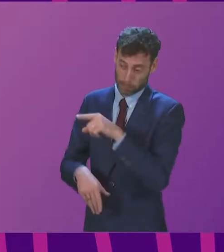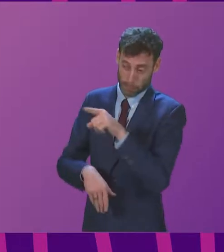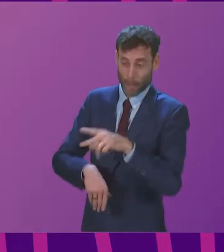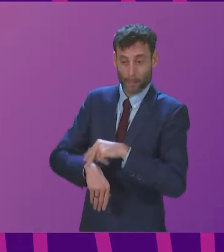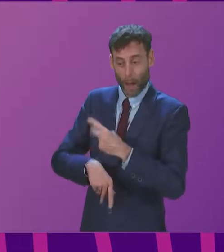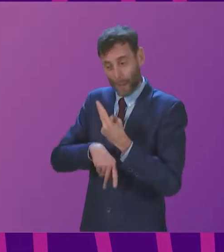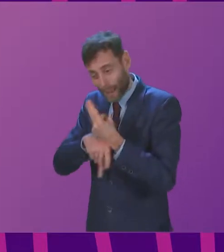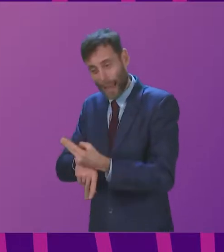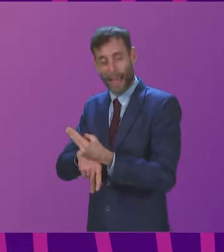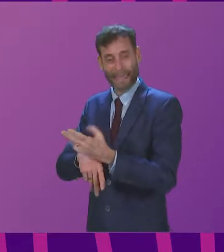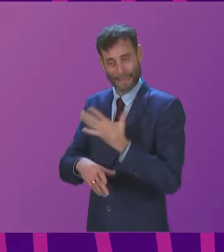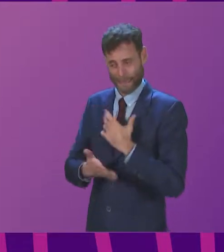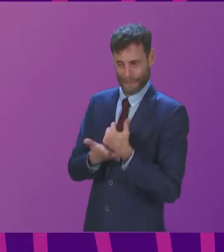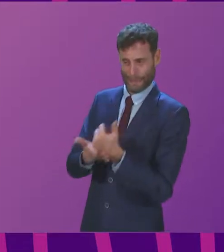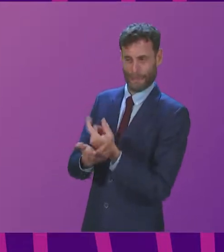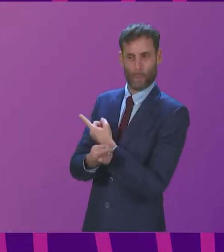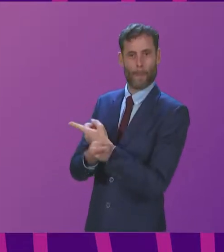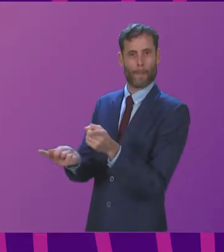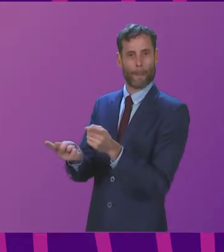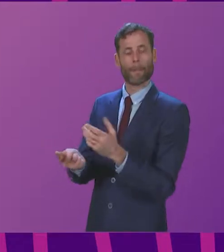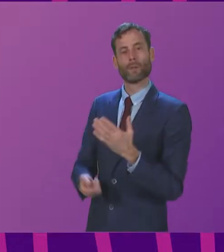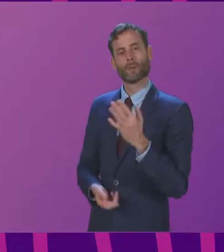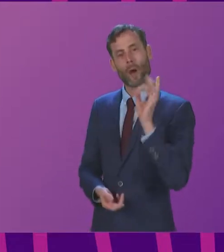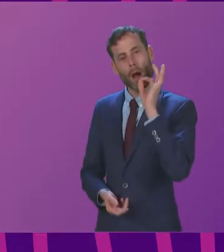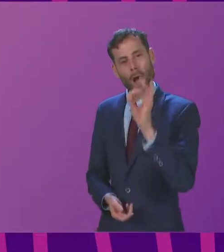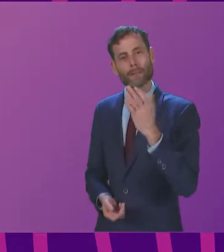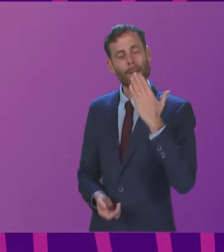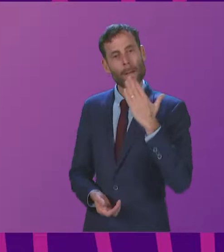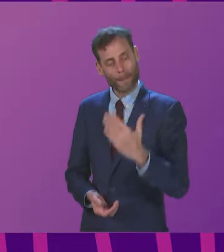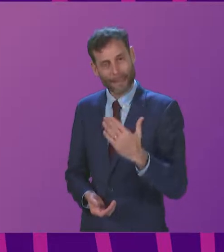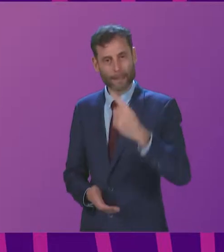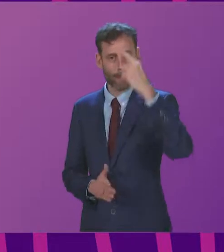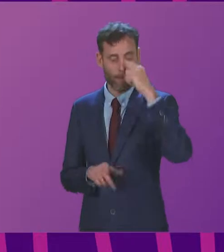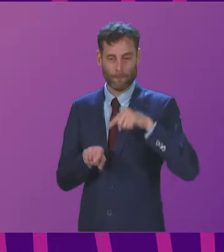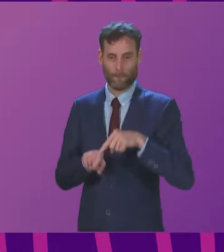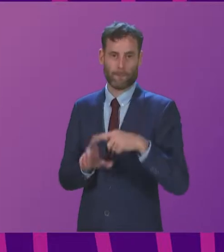I ask everybody throughout the country to stick with those protections so that we can, I hope,